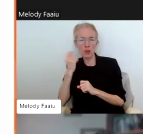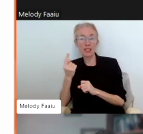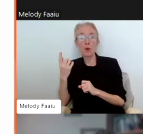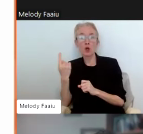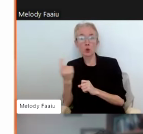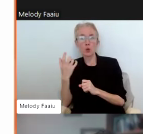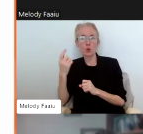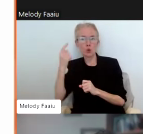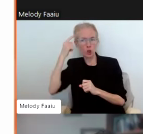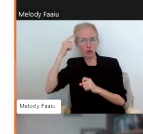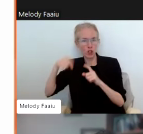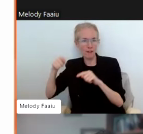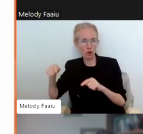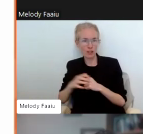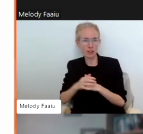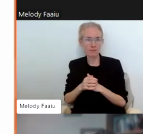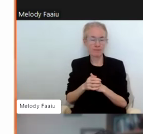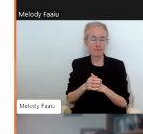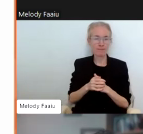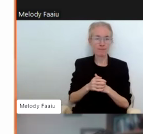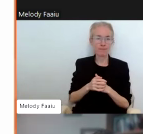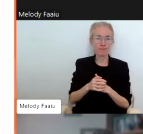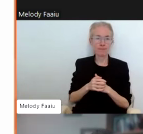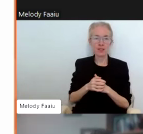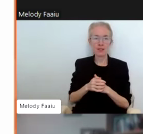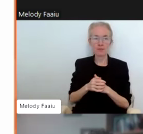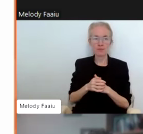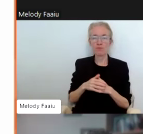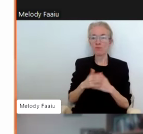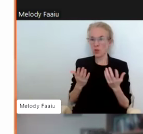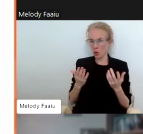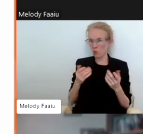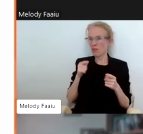inclusive streets, such as is shown on the right of this slide. And